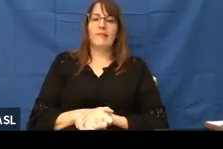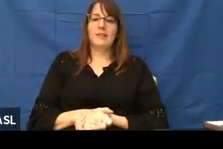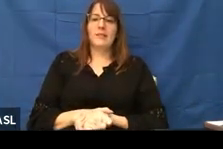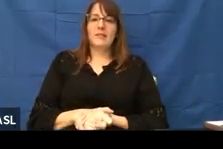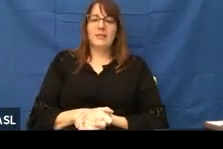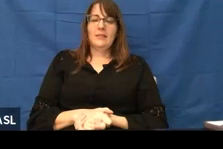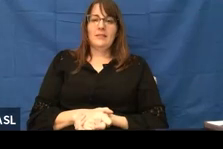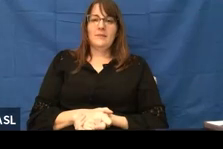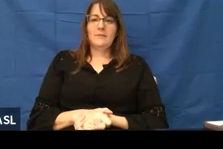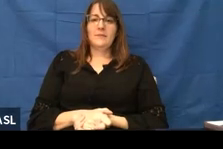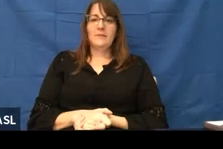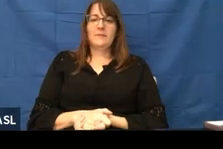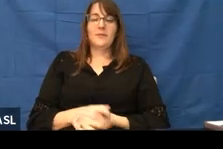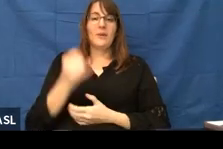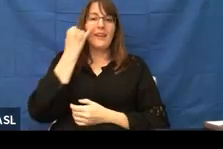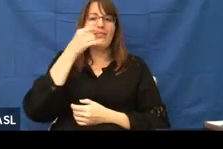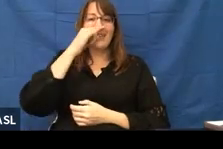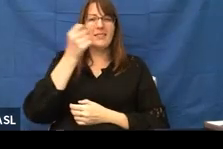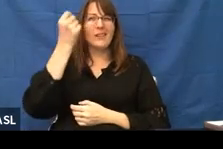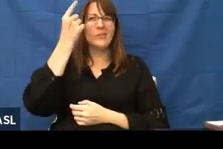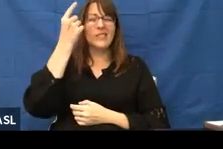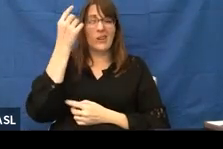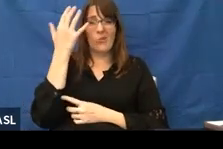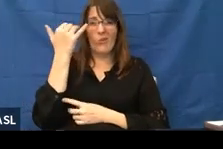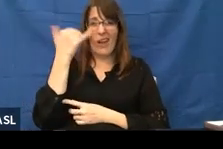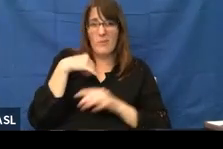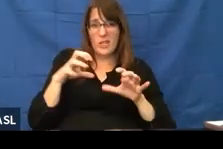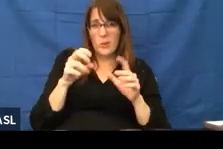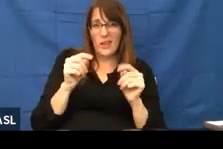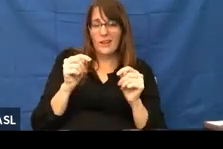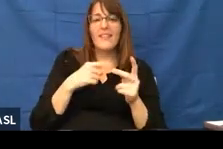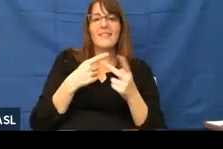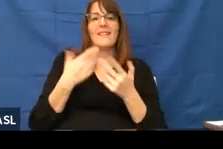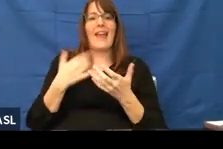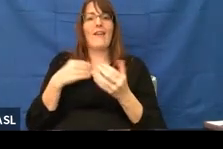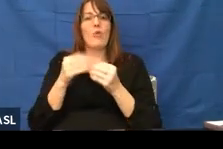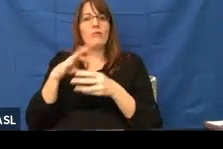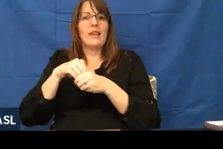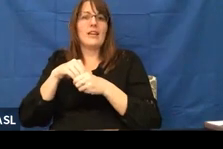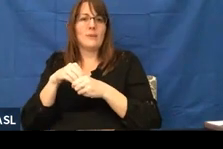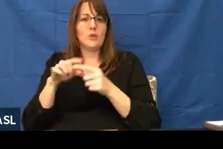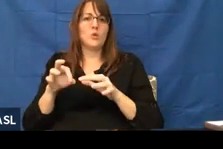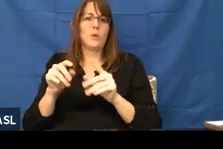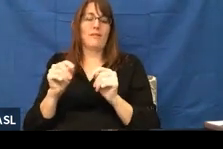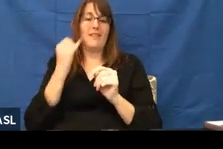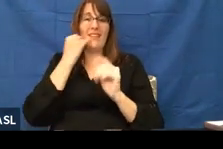Allison Frenzel : When kids know why they're doing it, they're more inclined to do it when instructions are clear and expectations are clear.